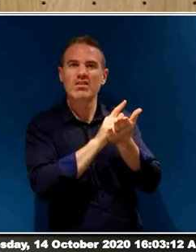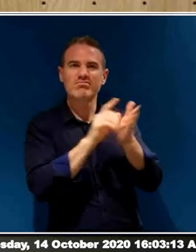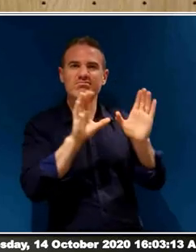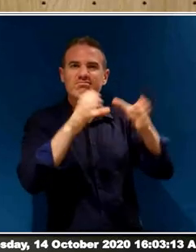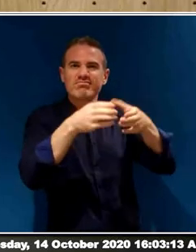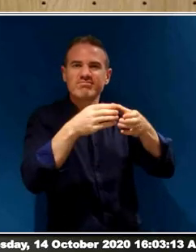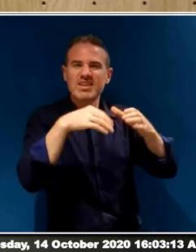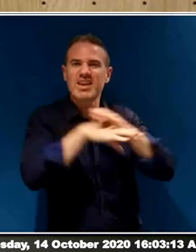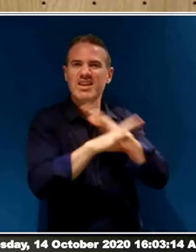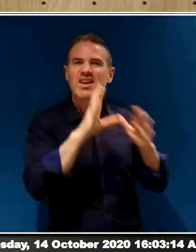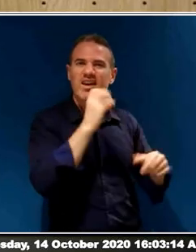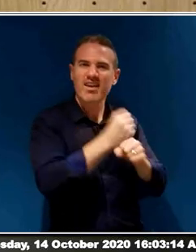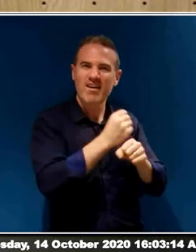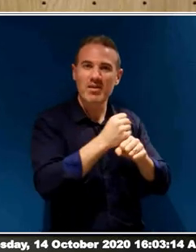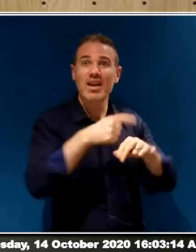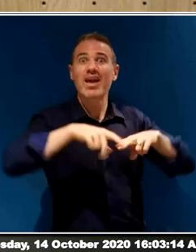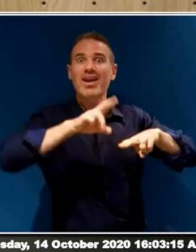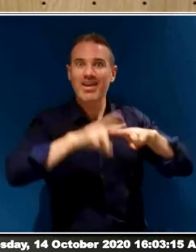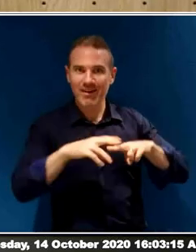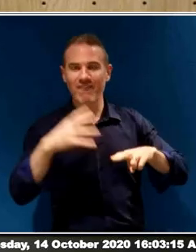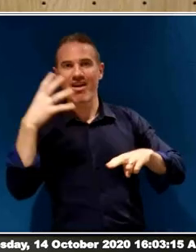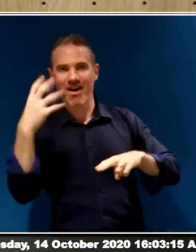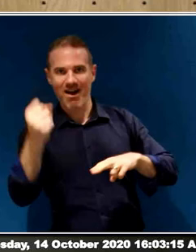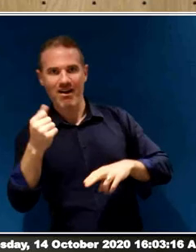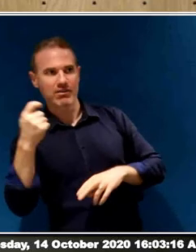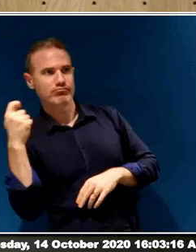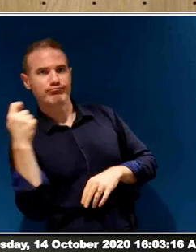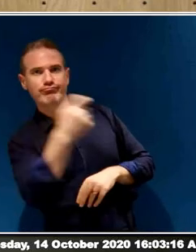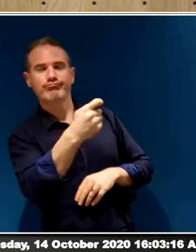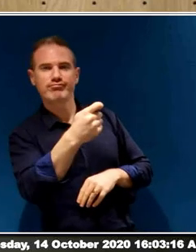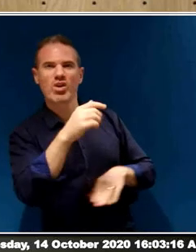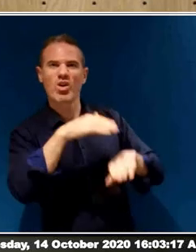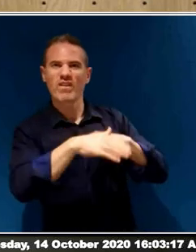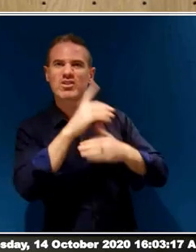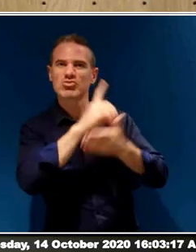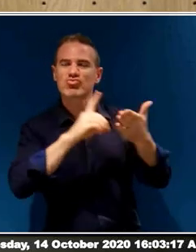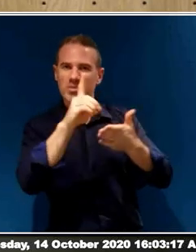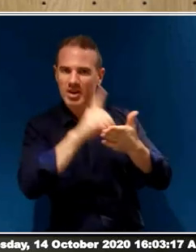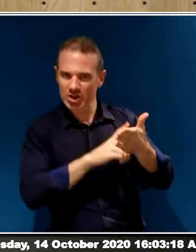I wanted to see in cases that I thought were complex, where I personally